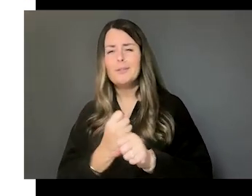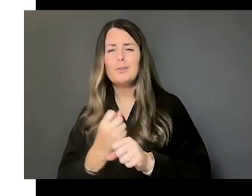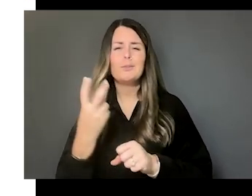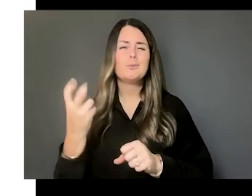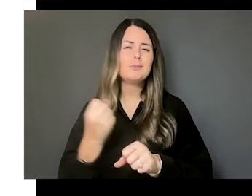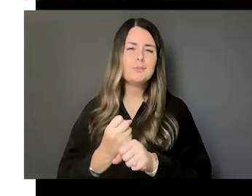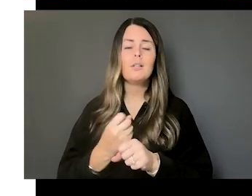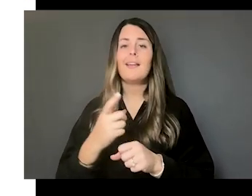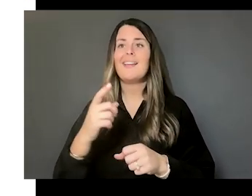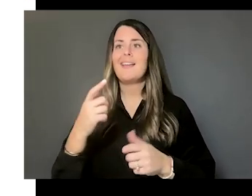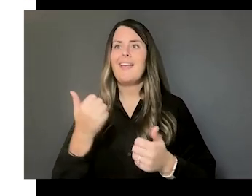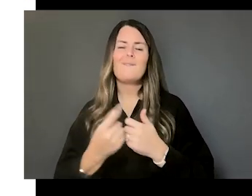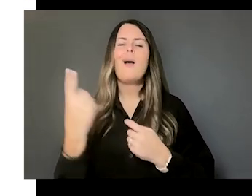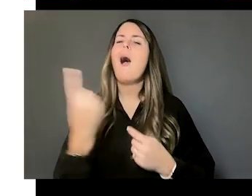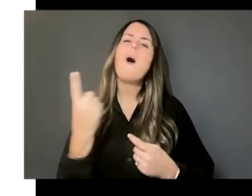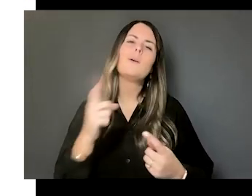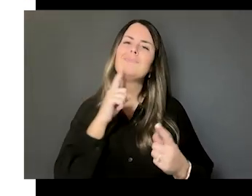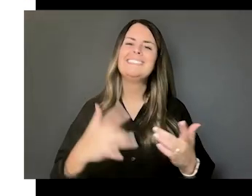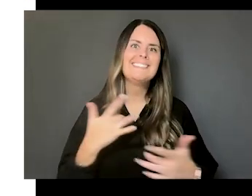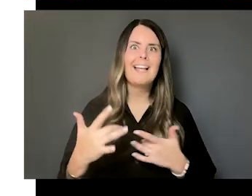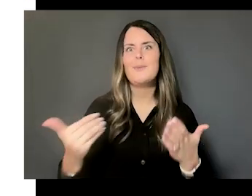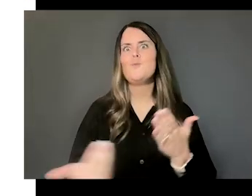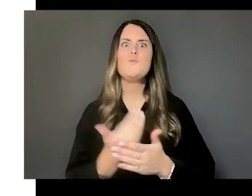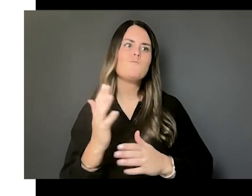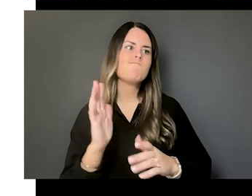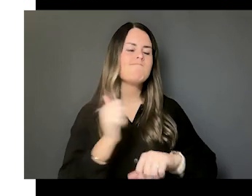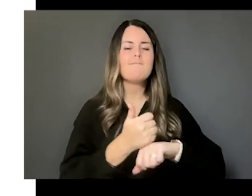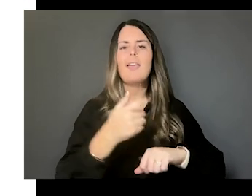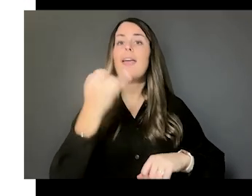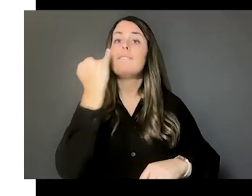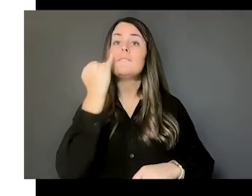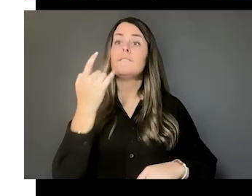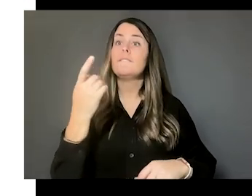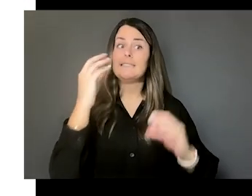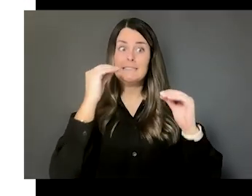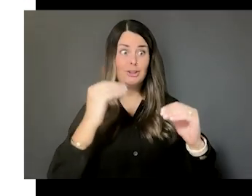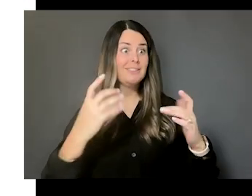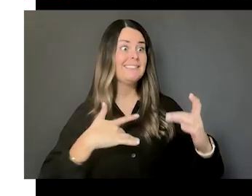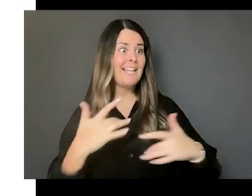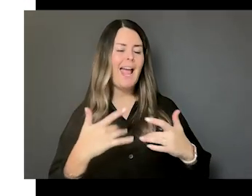Everybody's really excited with the new adoption. Right? If you have teachers on board and teachers are selecting it, there's a lot of excitement.